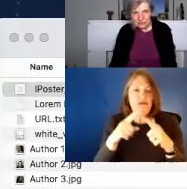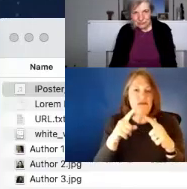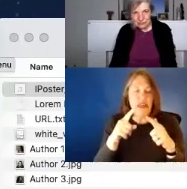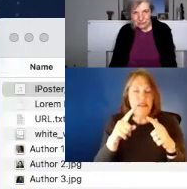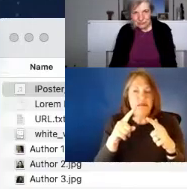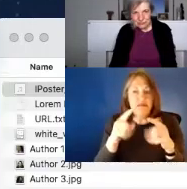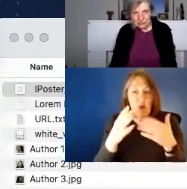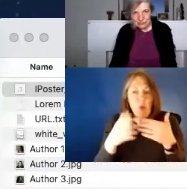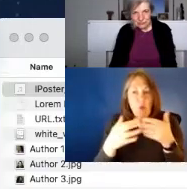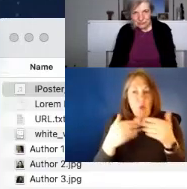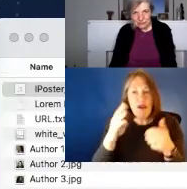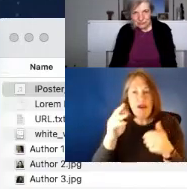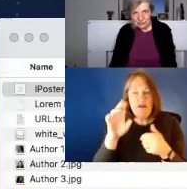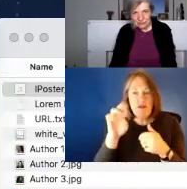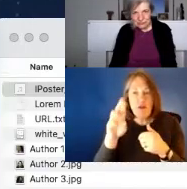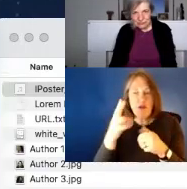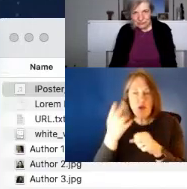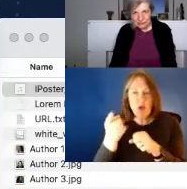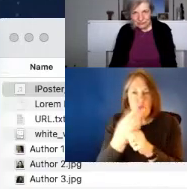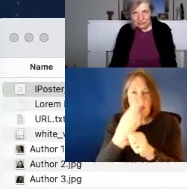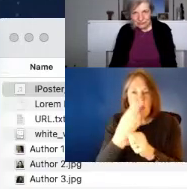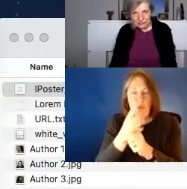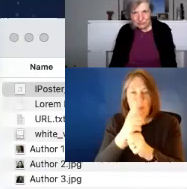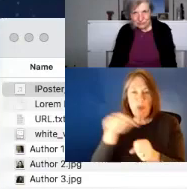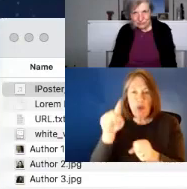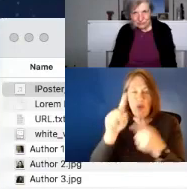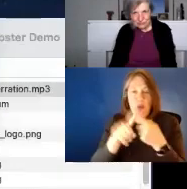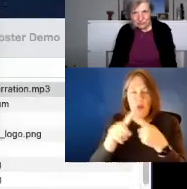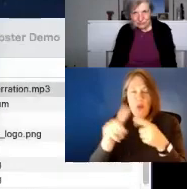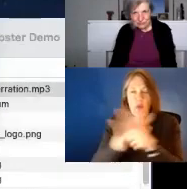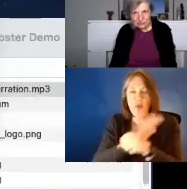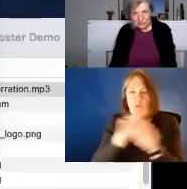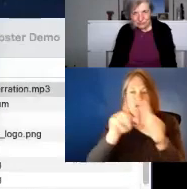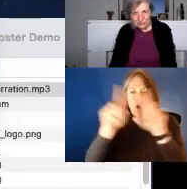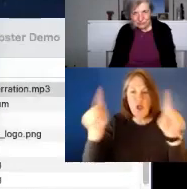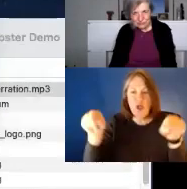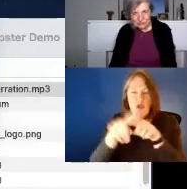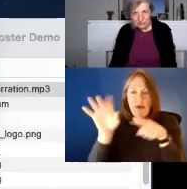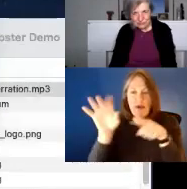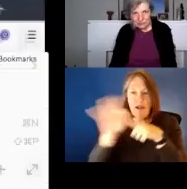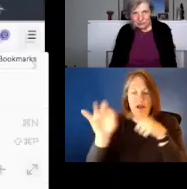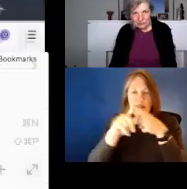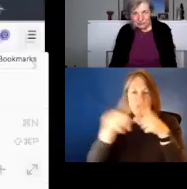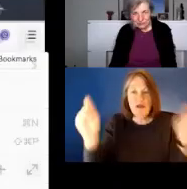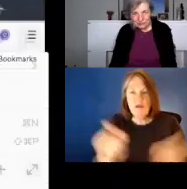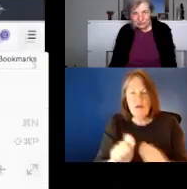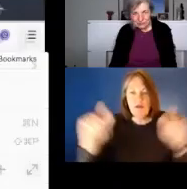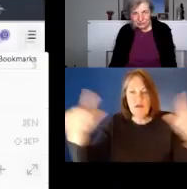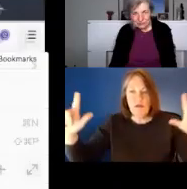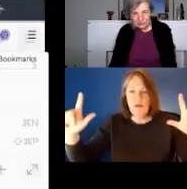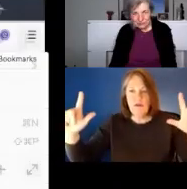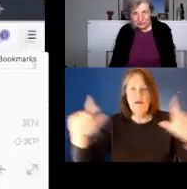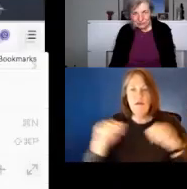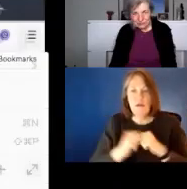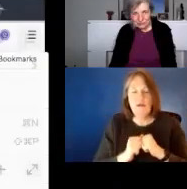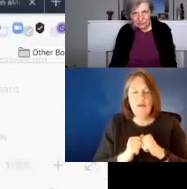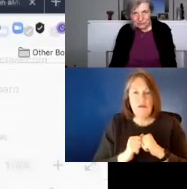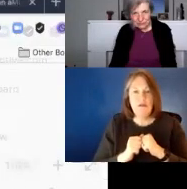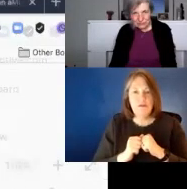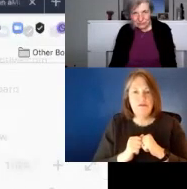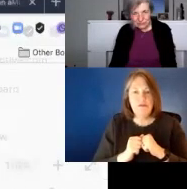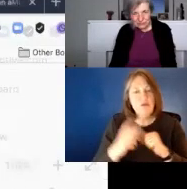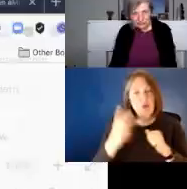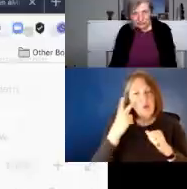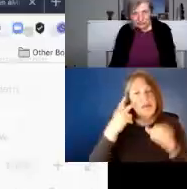are using -- go to the fullscreen function to be able to show the poster that way.